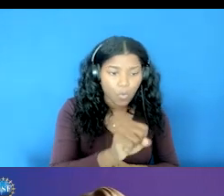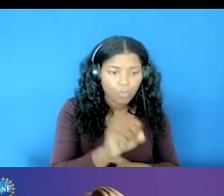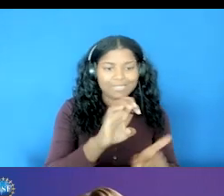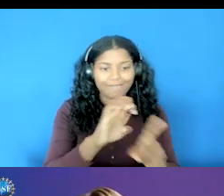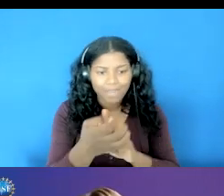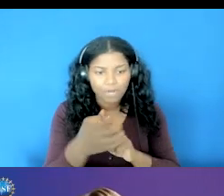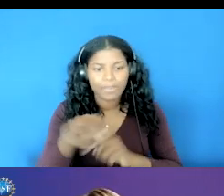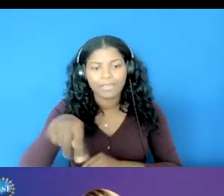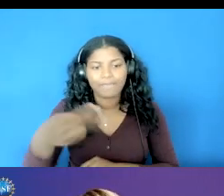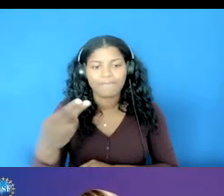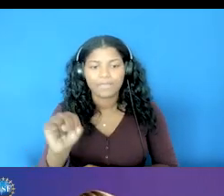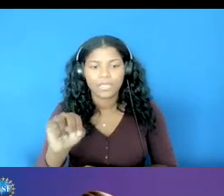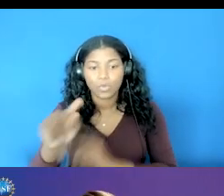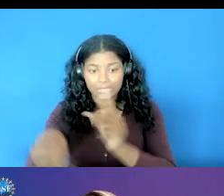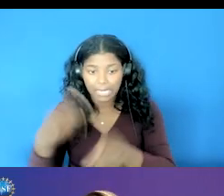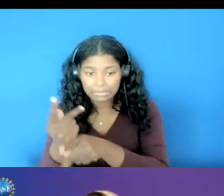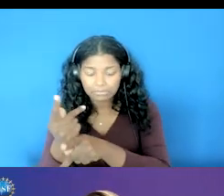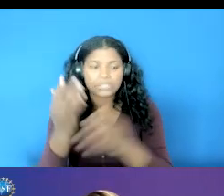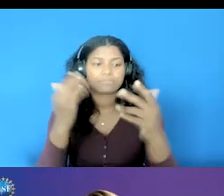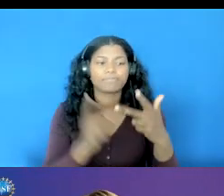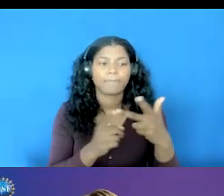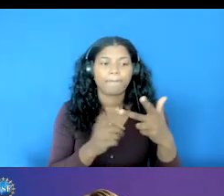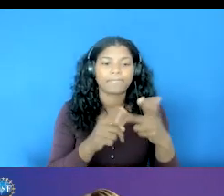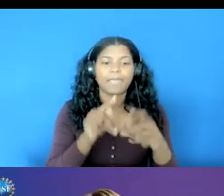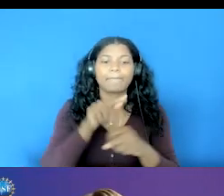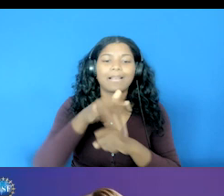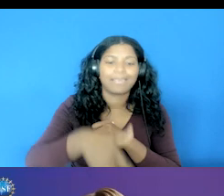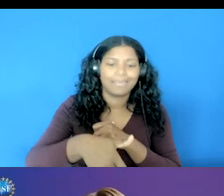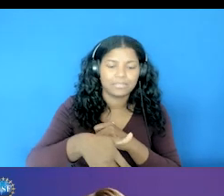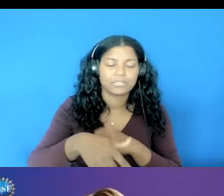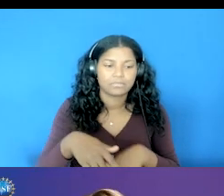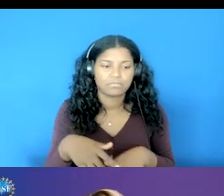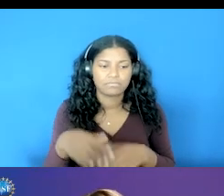And one focused on plant genomes. The deadline is November 3rd.